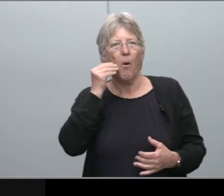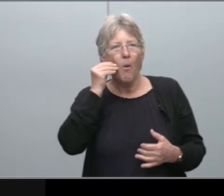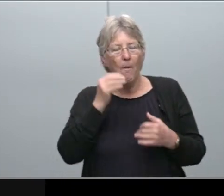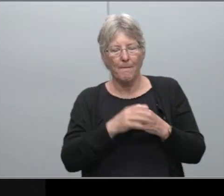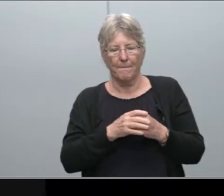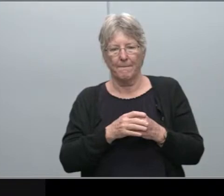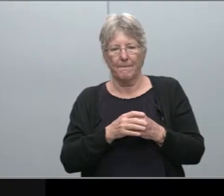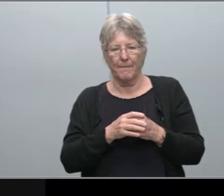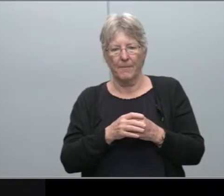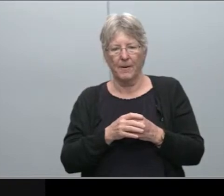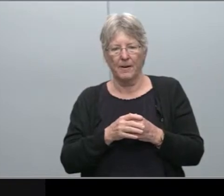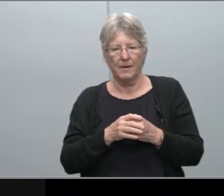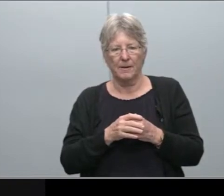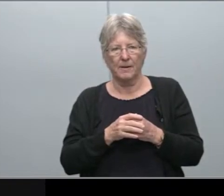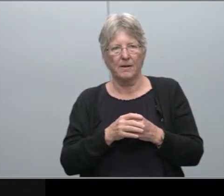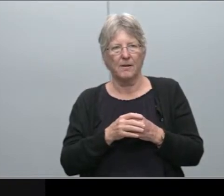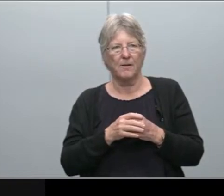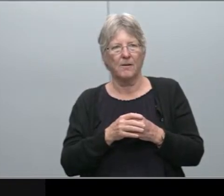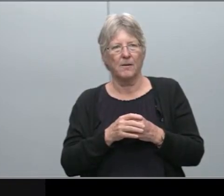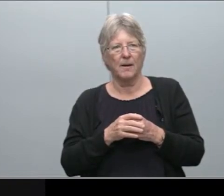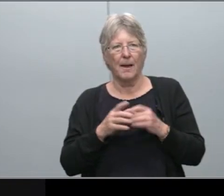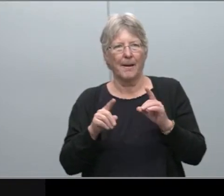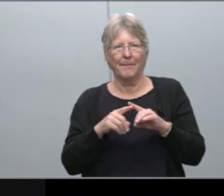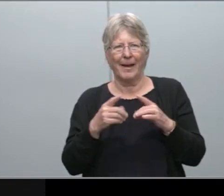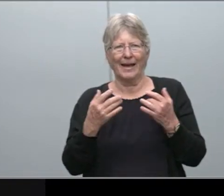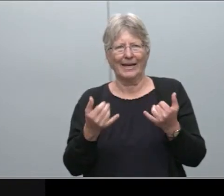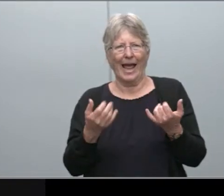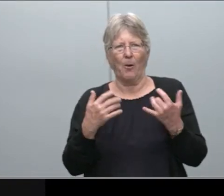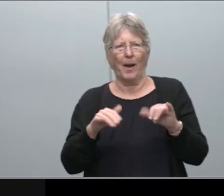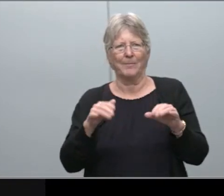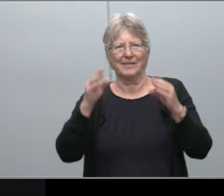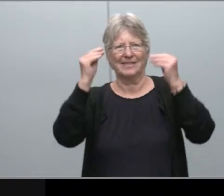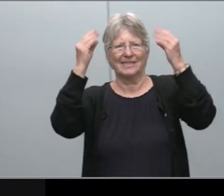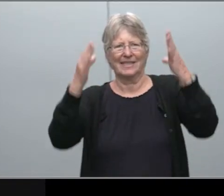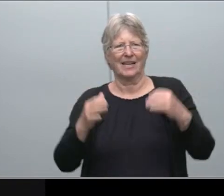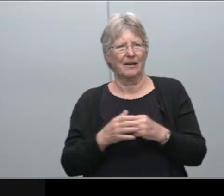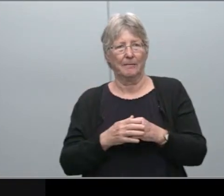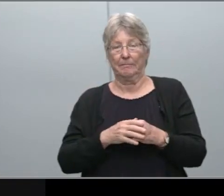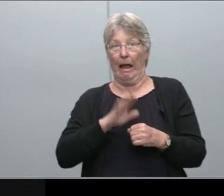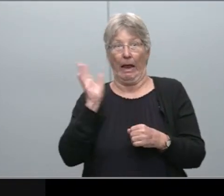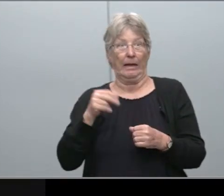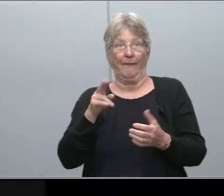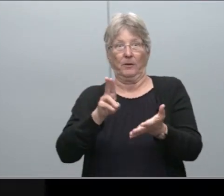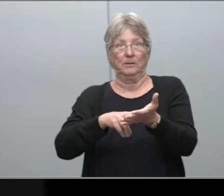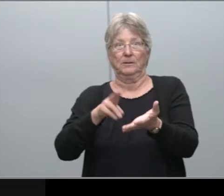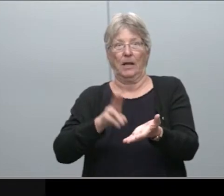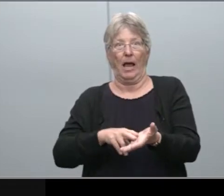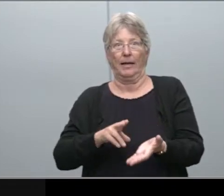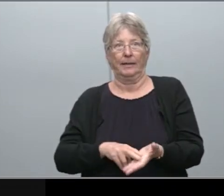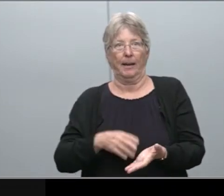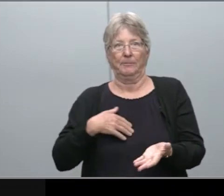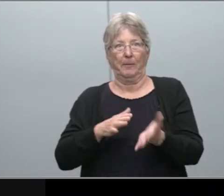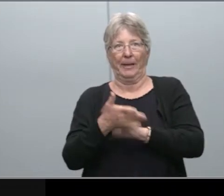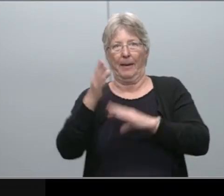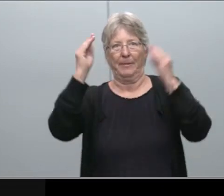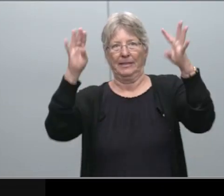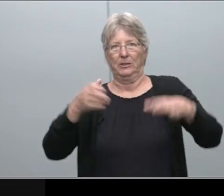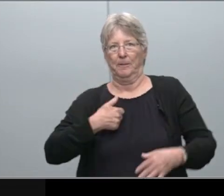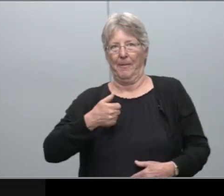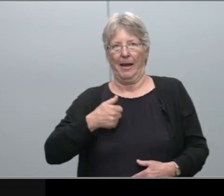The reality, my child want to see his teacher. We met his teacher one time about three months ago